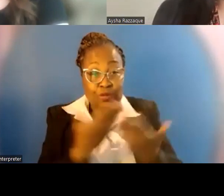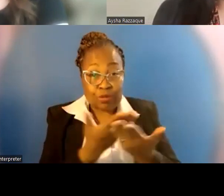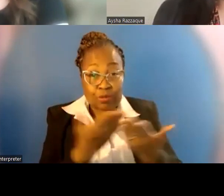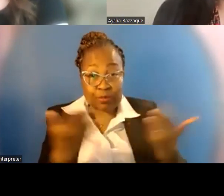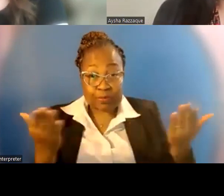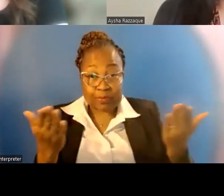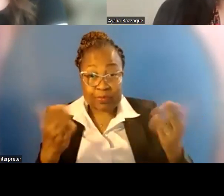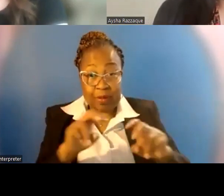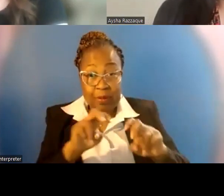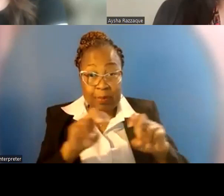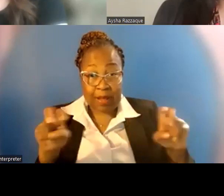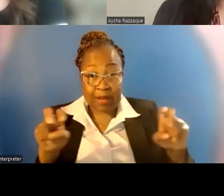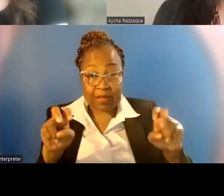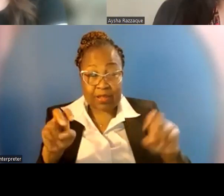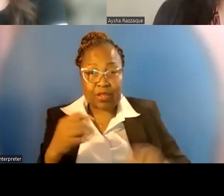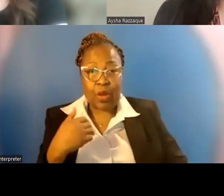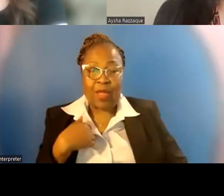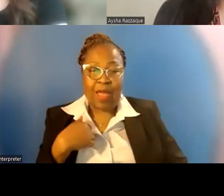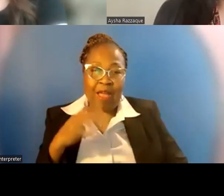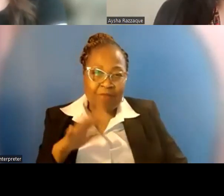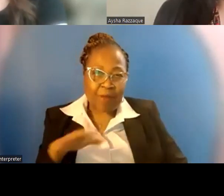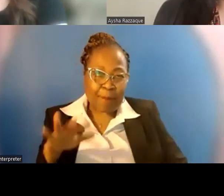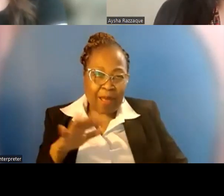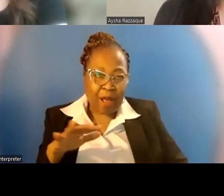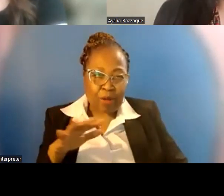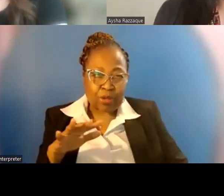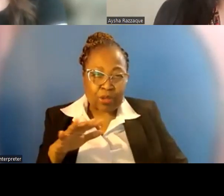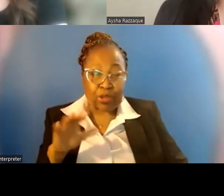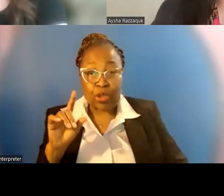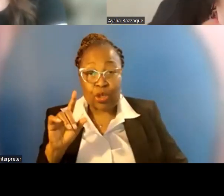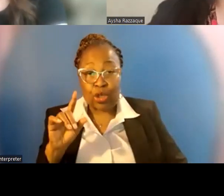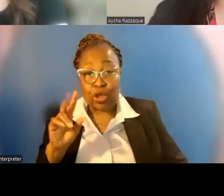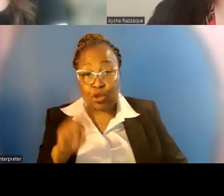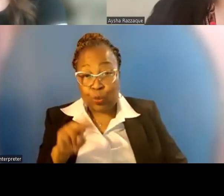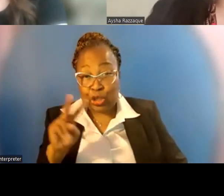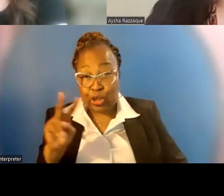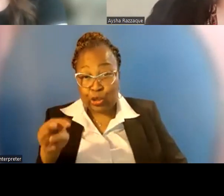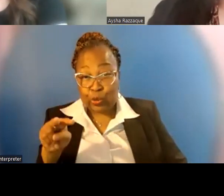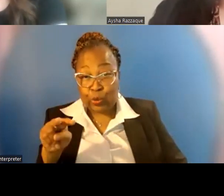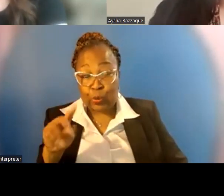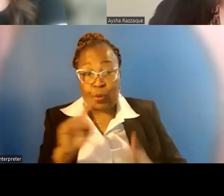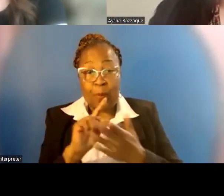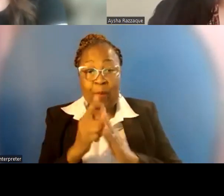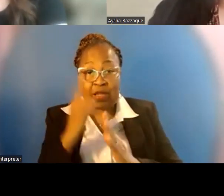We have about 22 minutes for Q and A, so that's great.